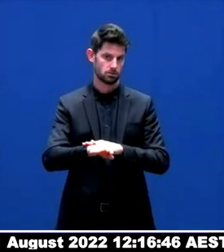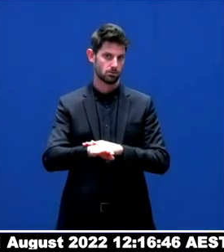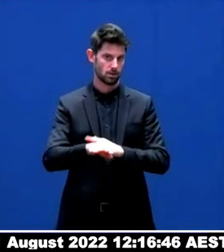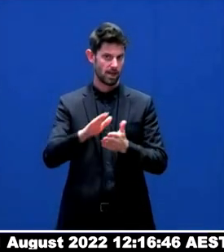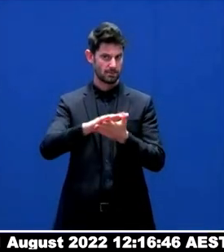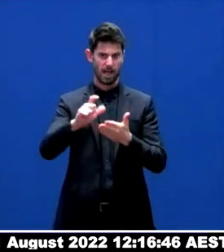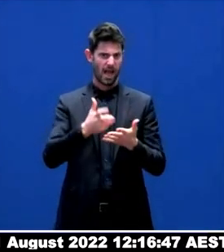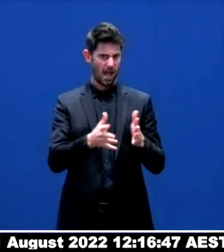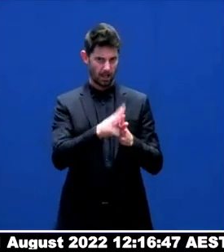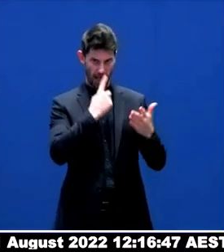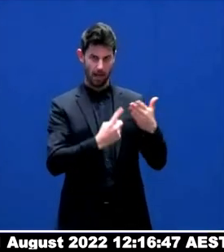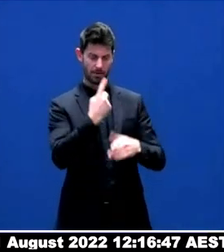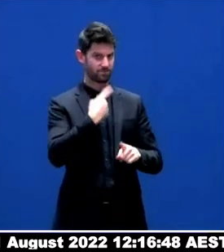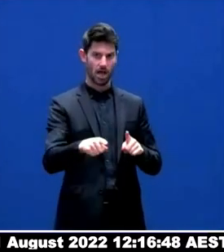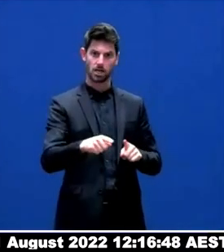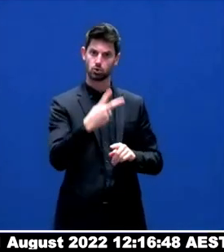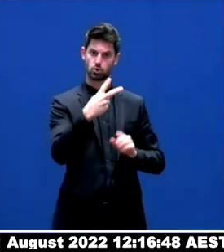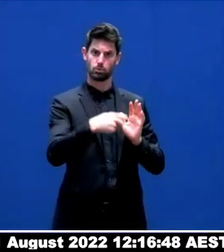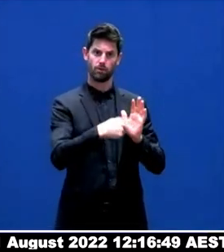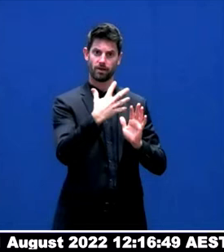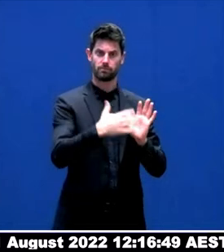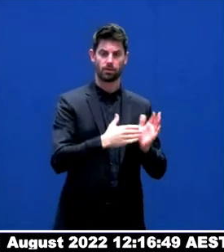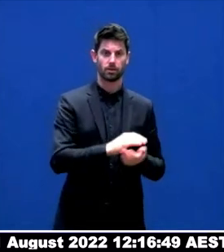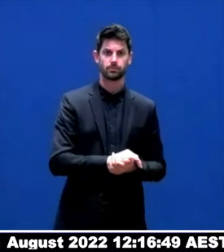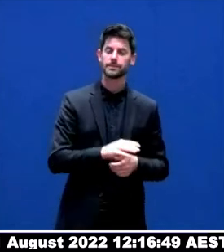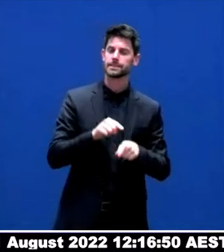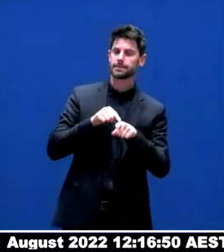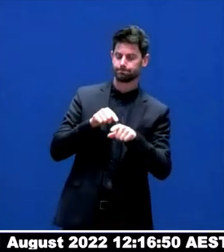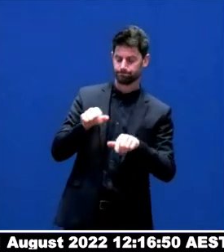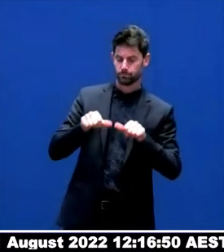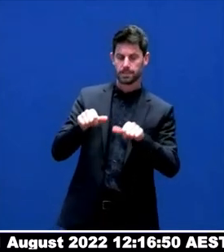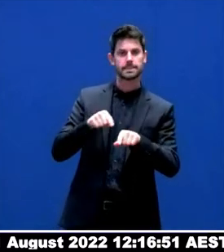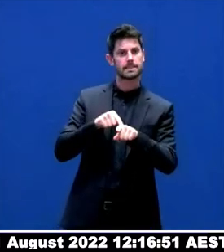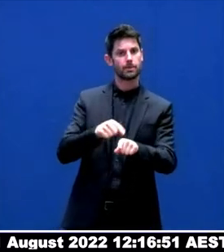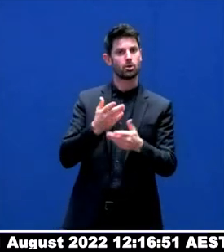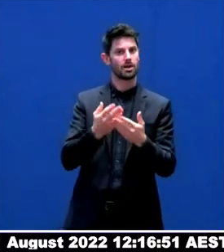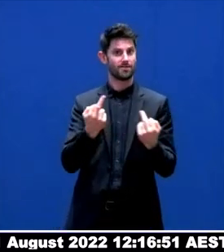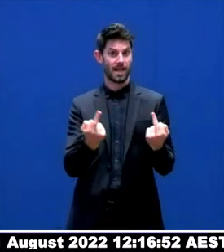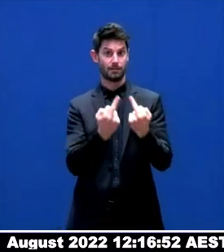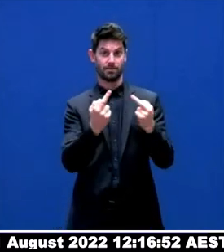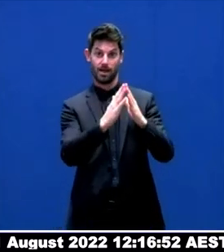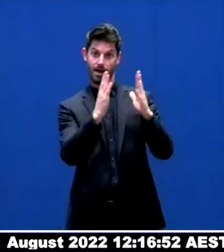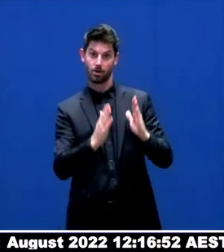So, again, it would be around the availability of the supply in that area and